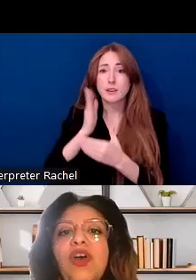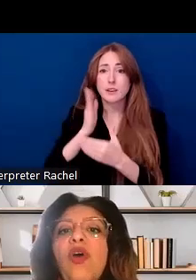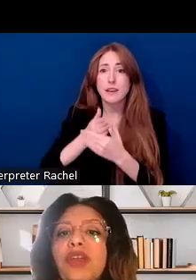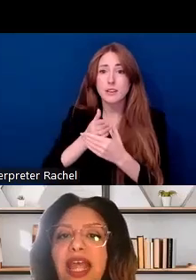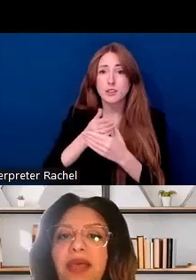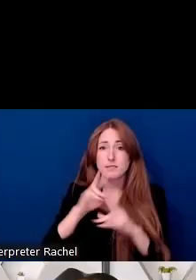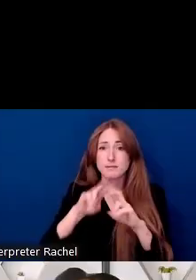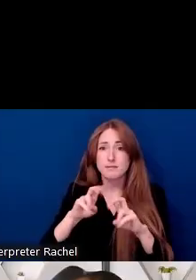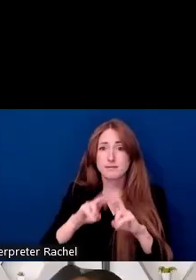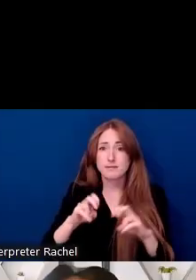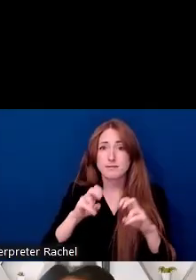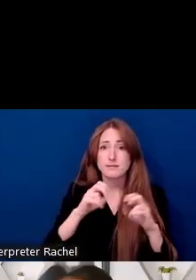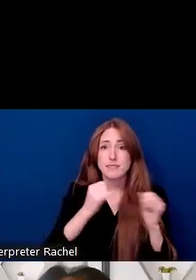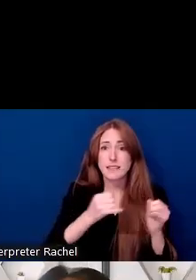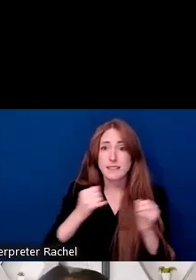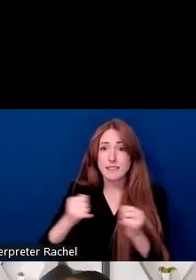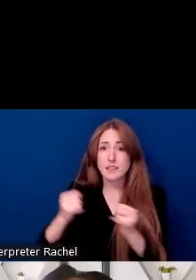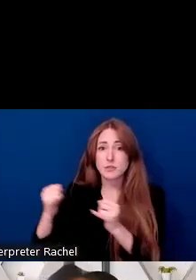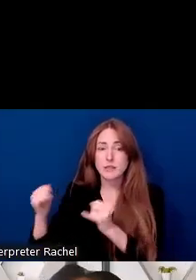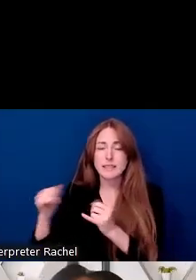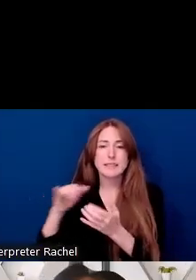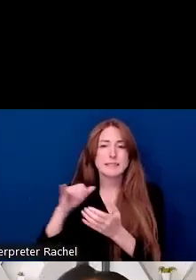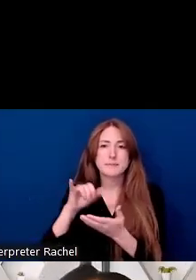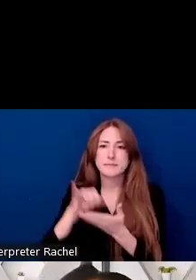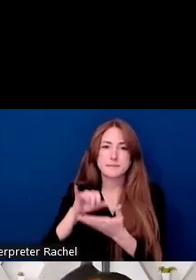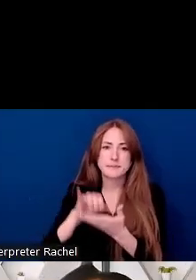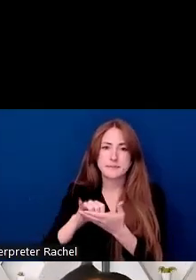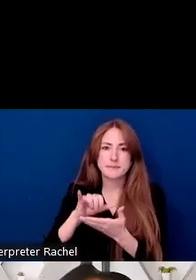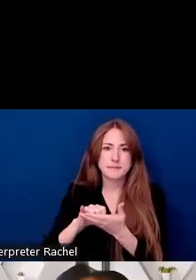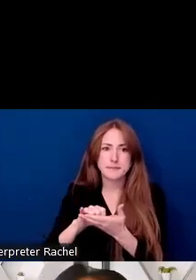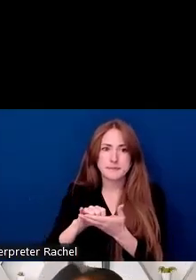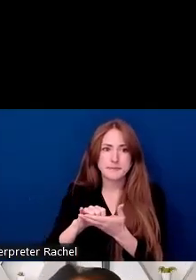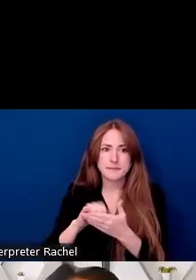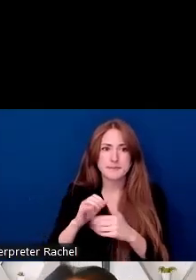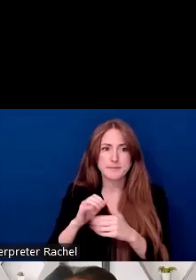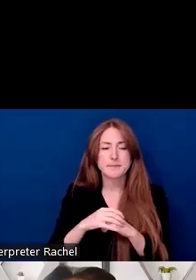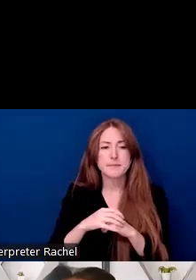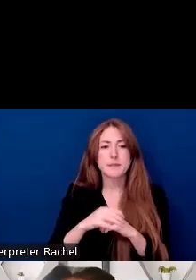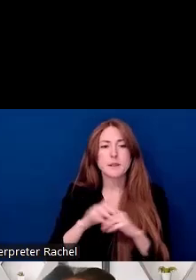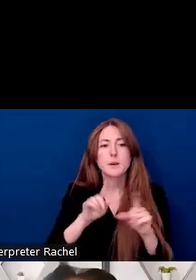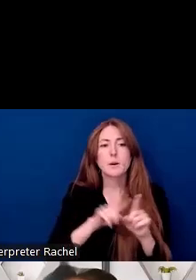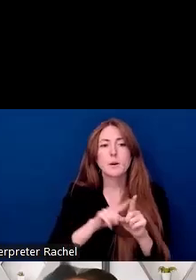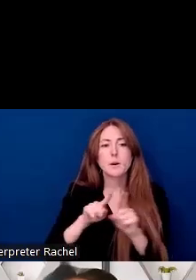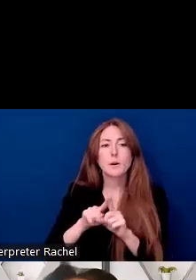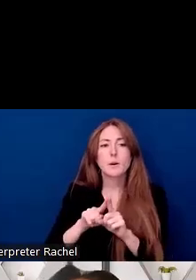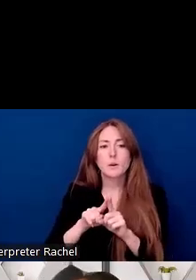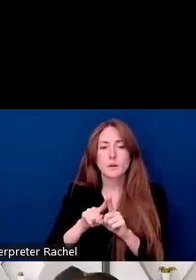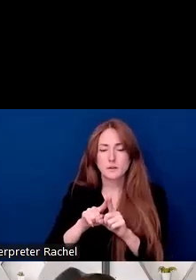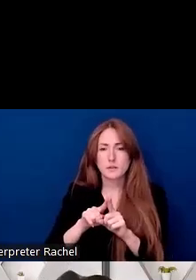overlapping of KT intervention in each study. Also, they included the study failed to report